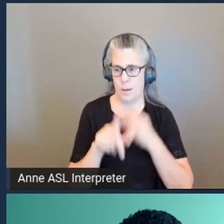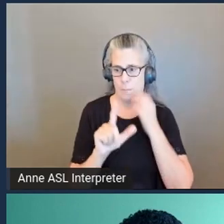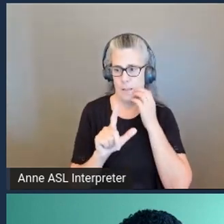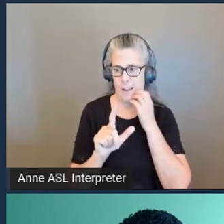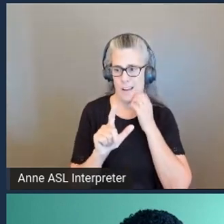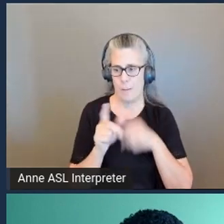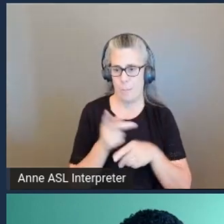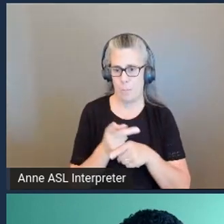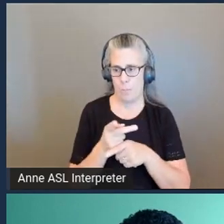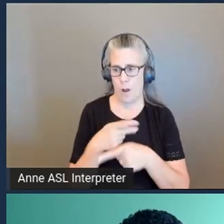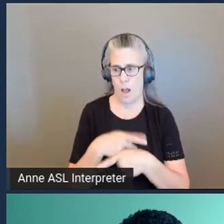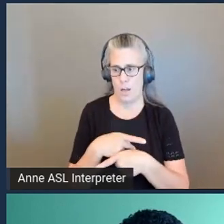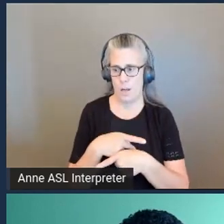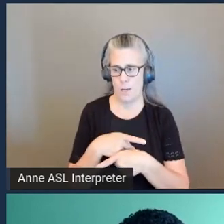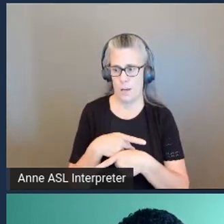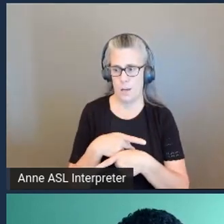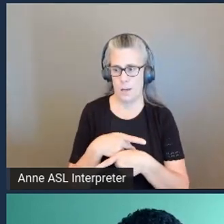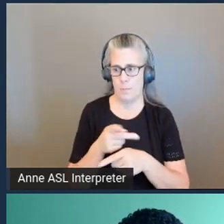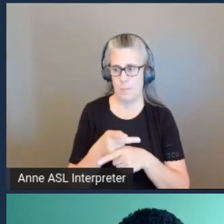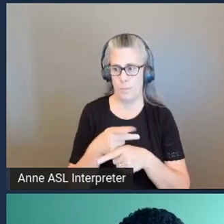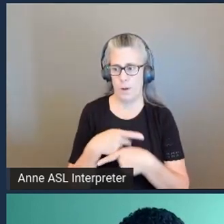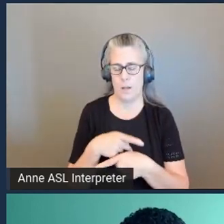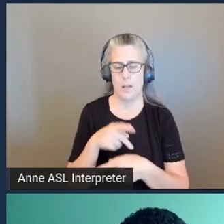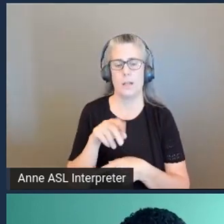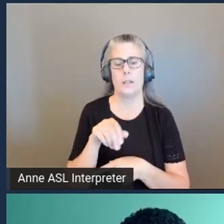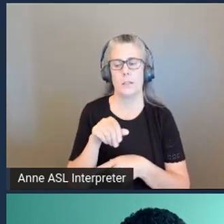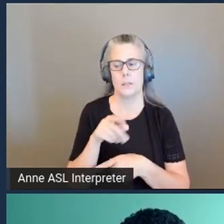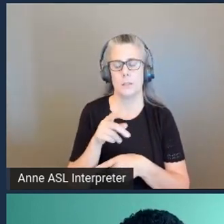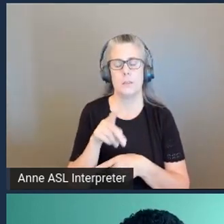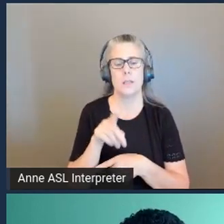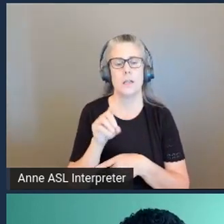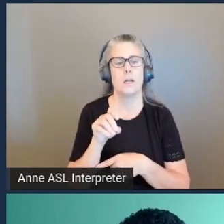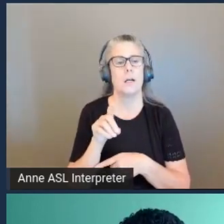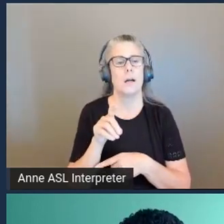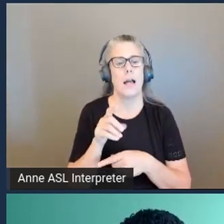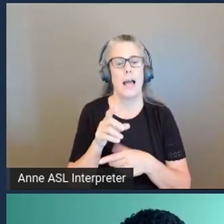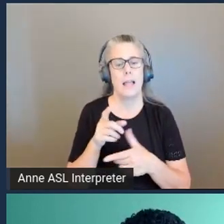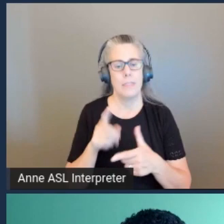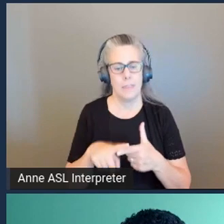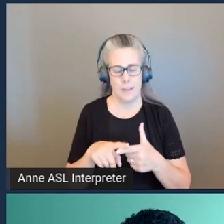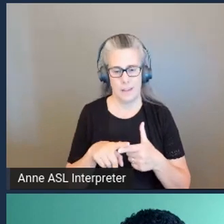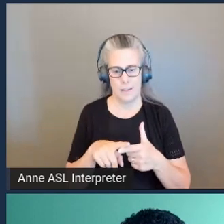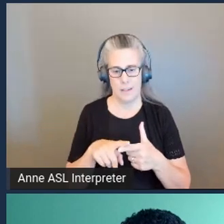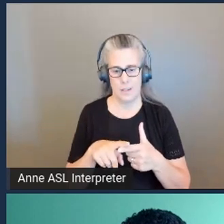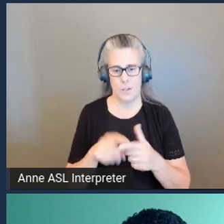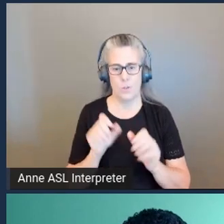with using SageMaker Pipelines and having that orchestrated by CI/CD tools like CodePipeline